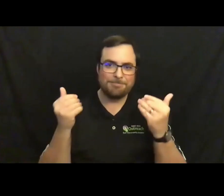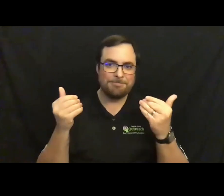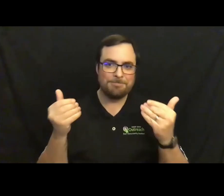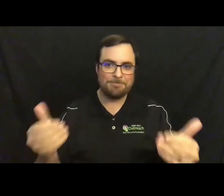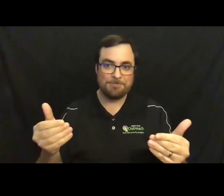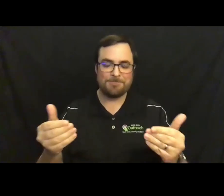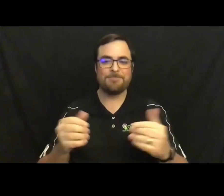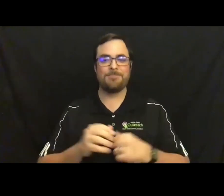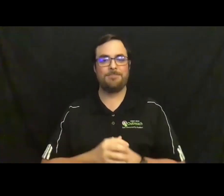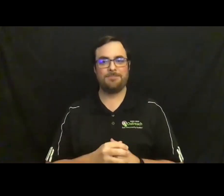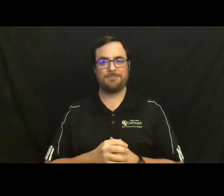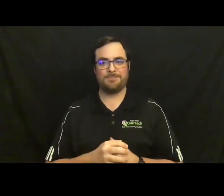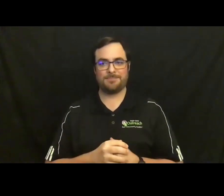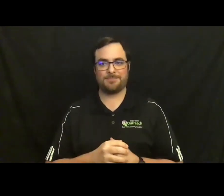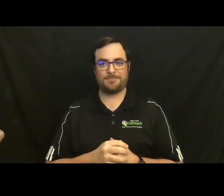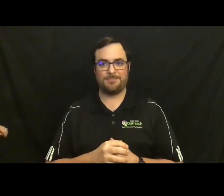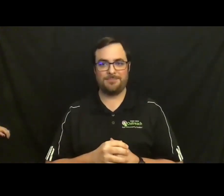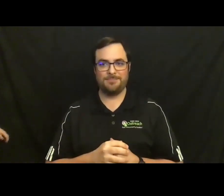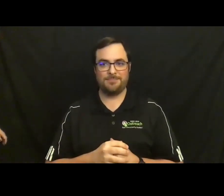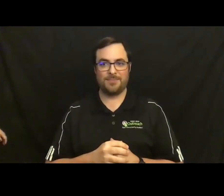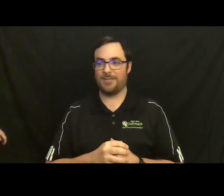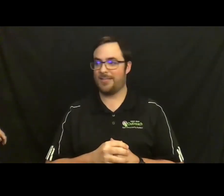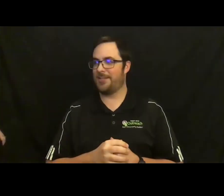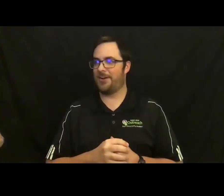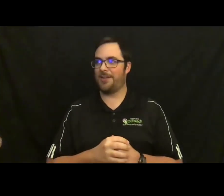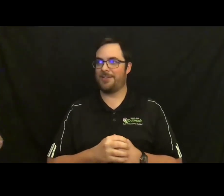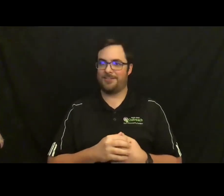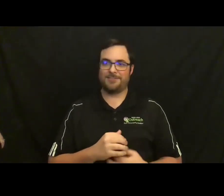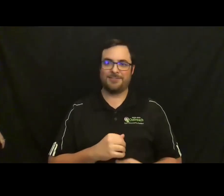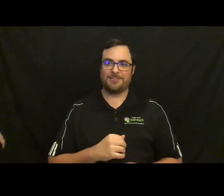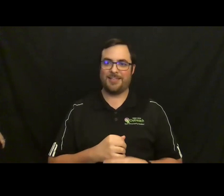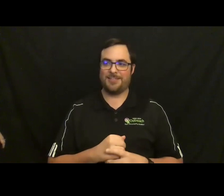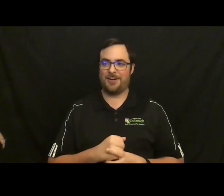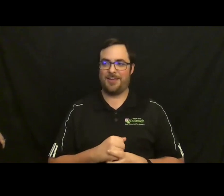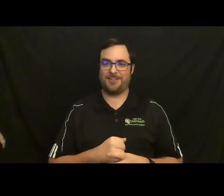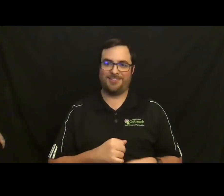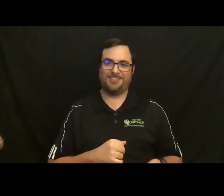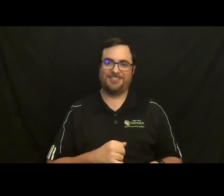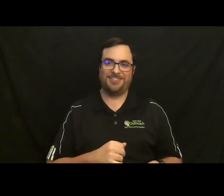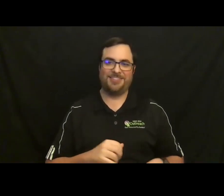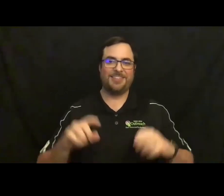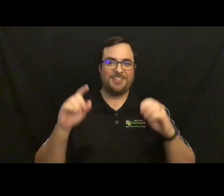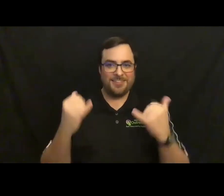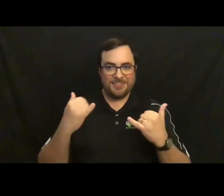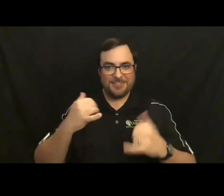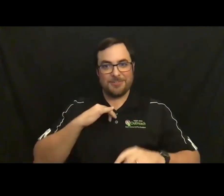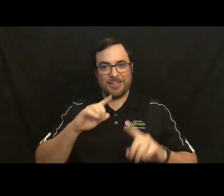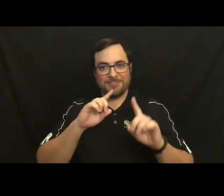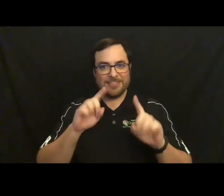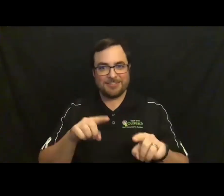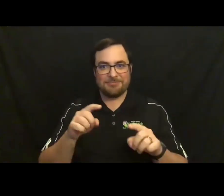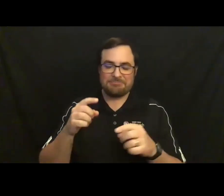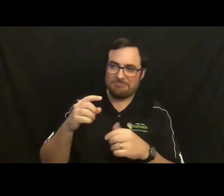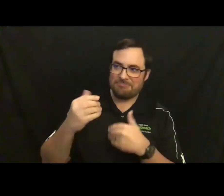as many as we can, and then give that movie star a chance to answer them.